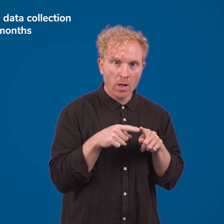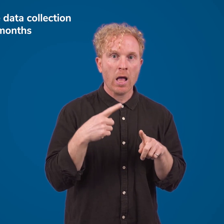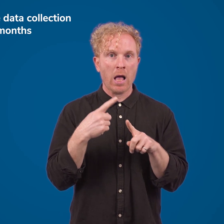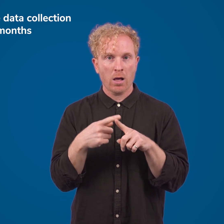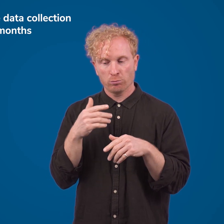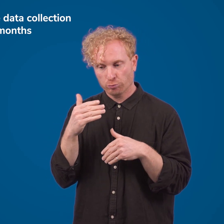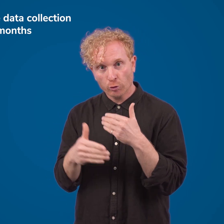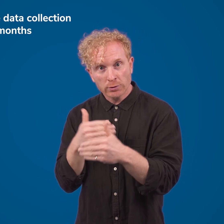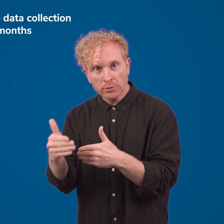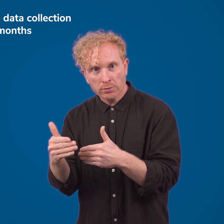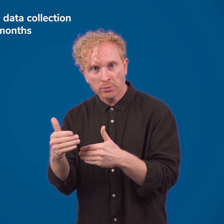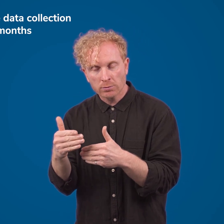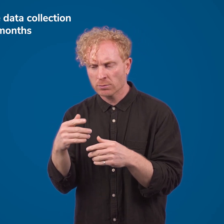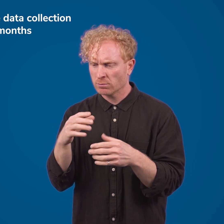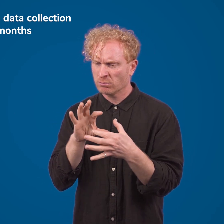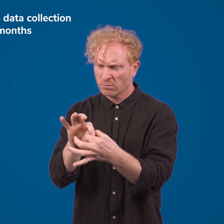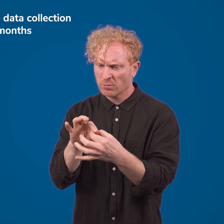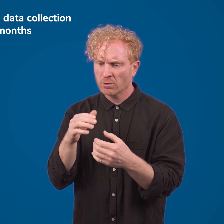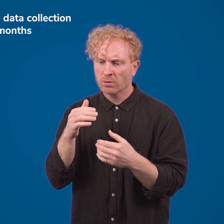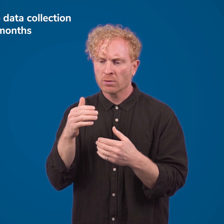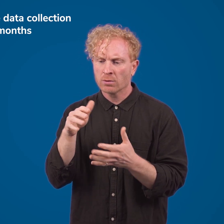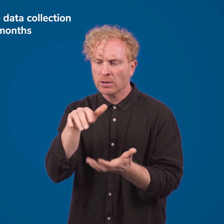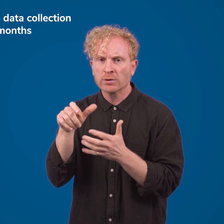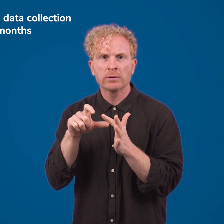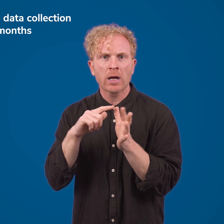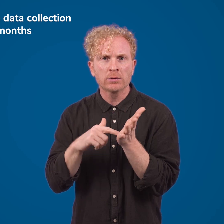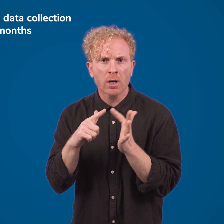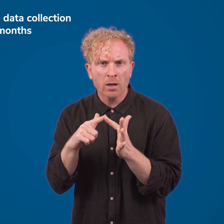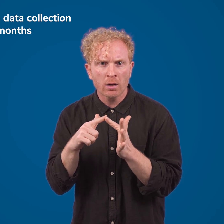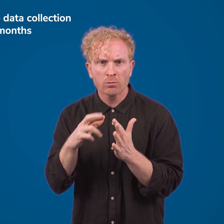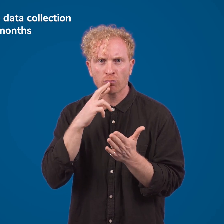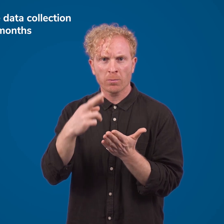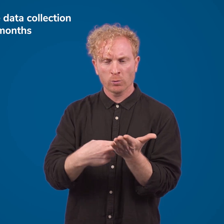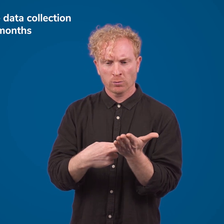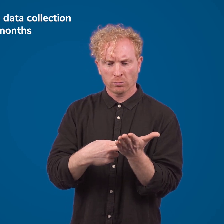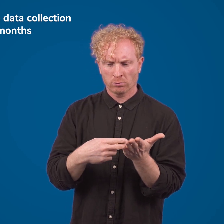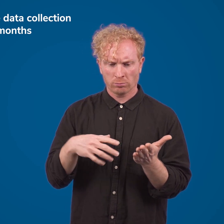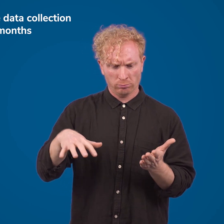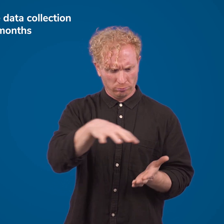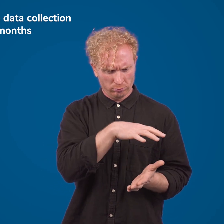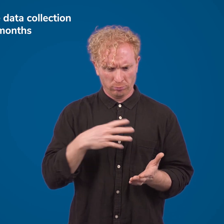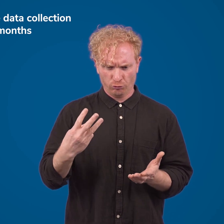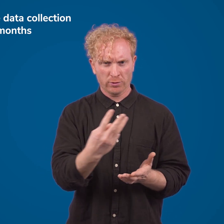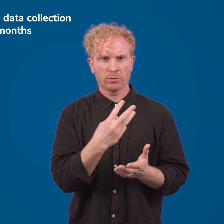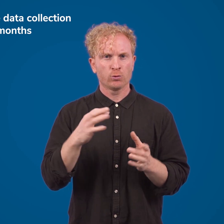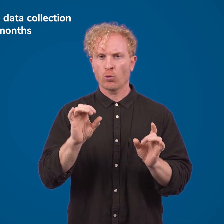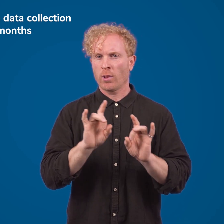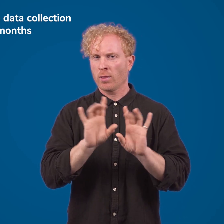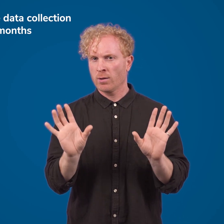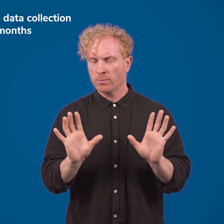and process for collecting data and reporting on these measures is unclear.